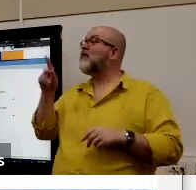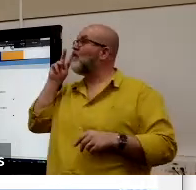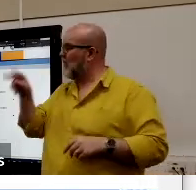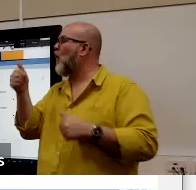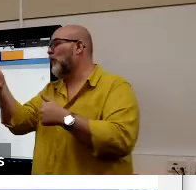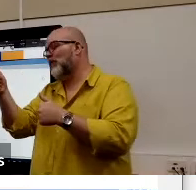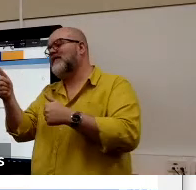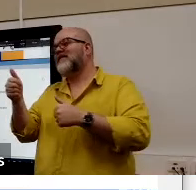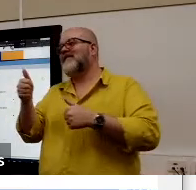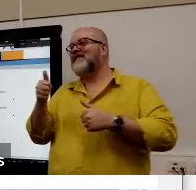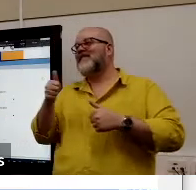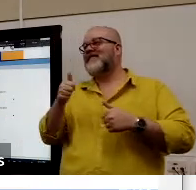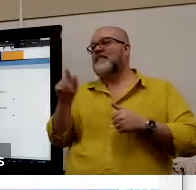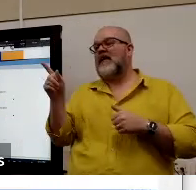So it's just...